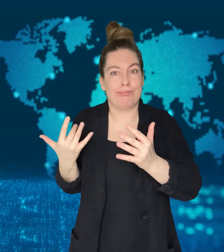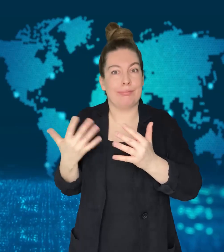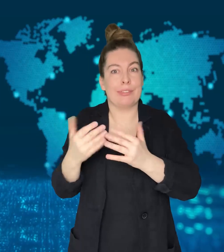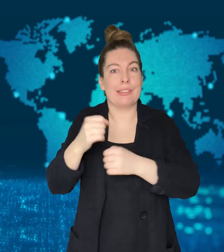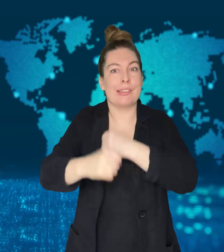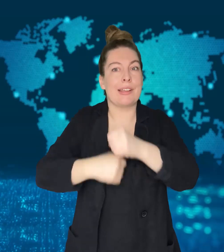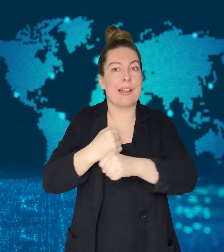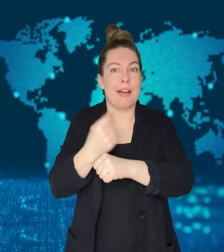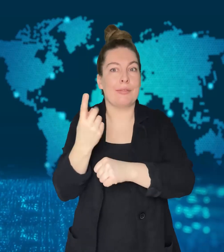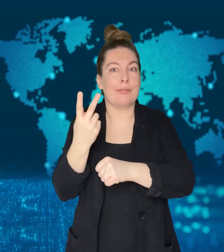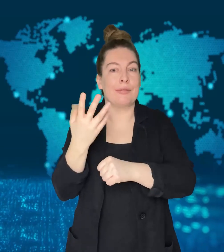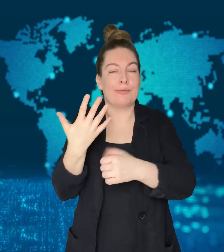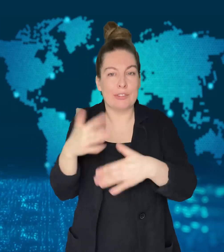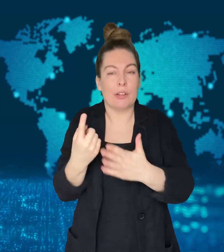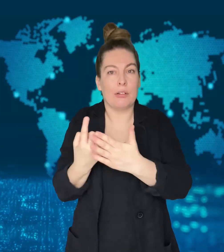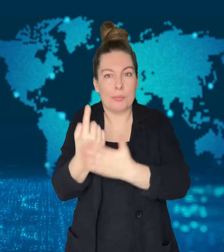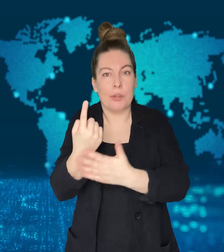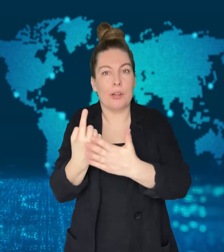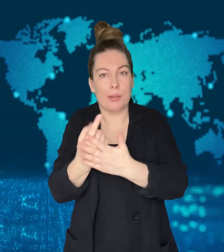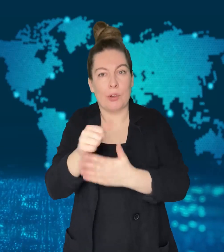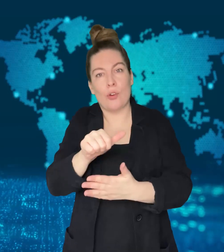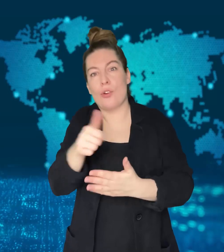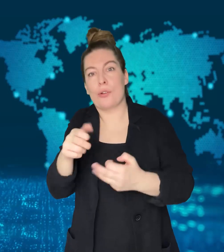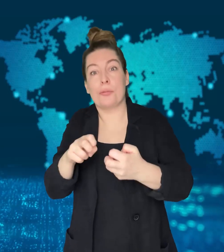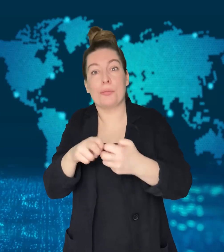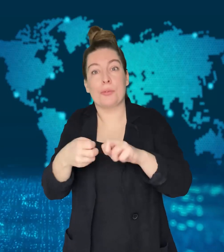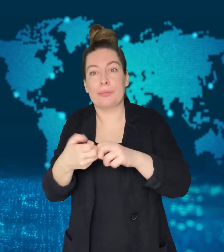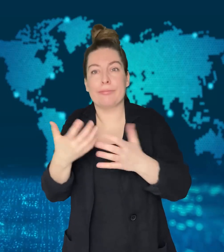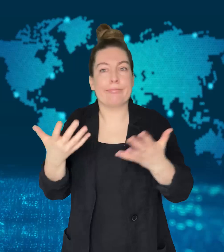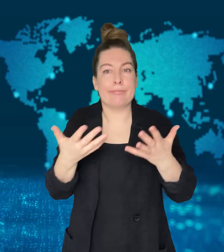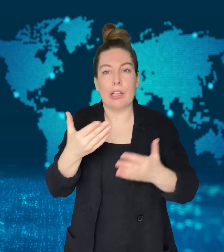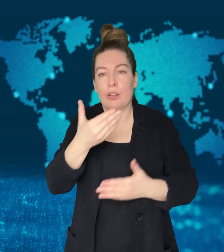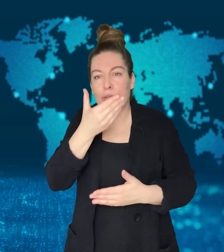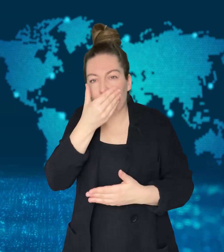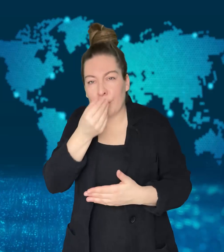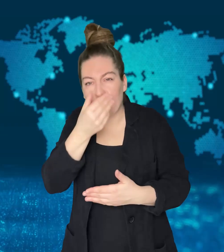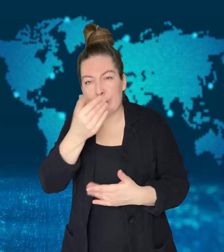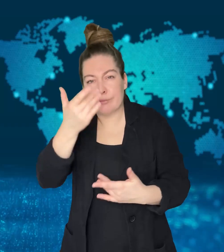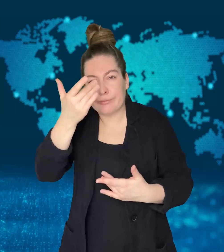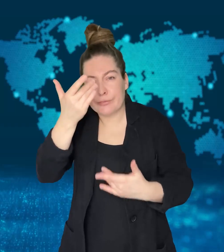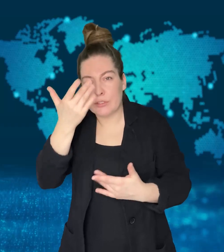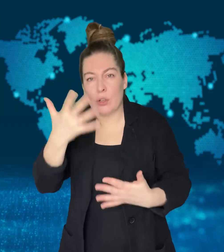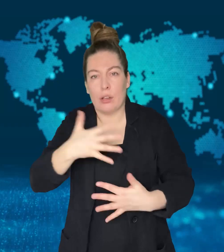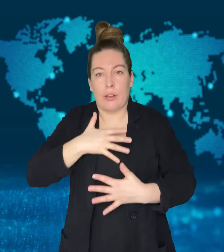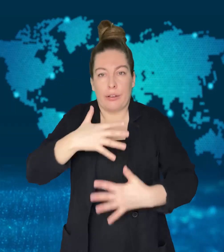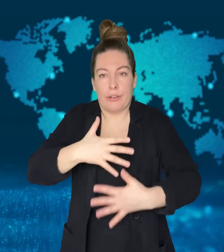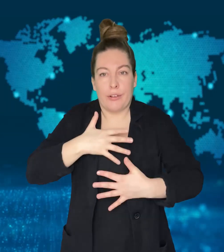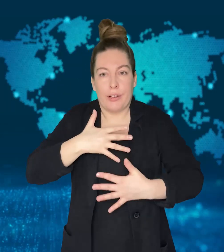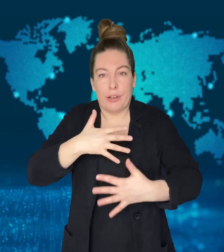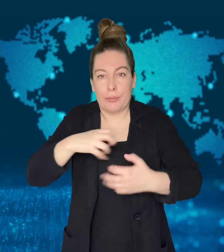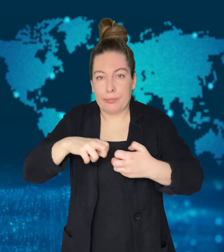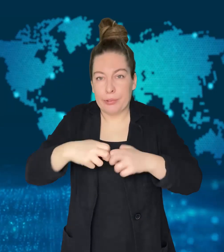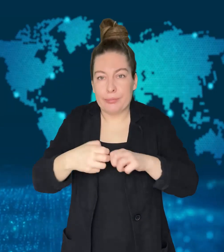This included the flu, various respiratory illnesses, and gastrointestinal disease.